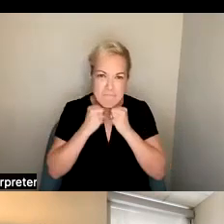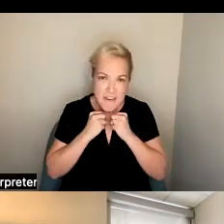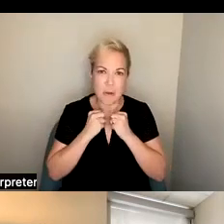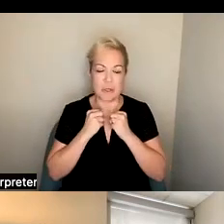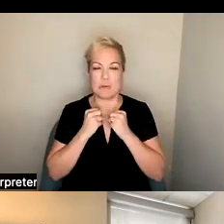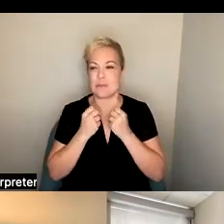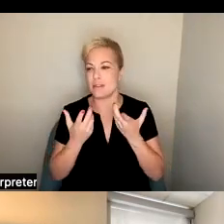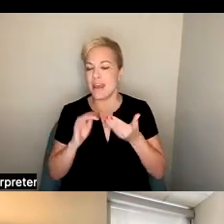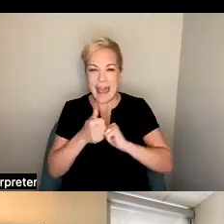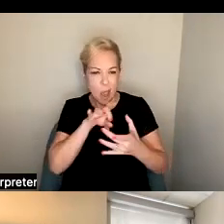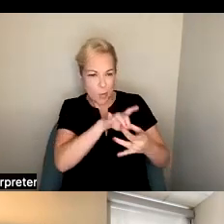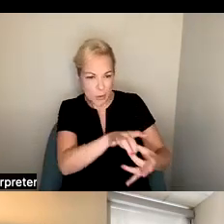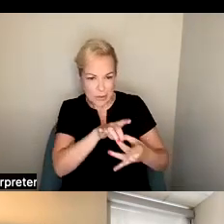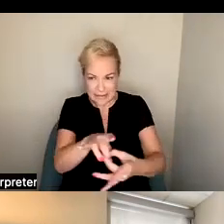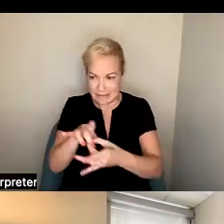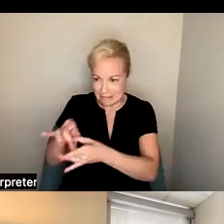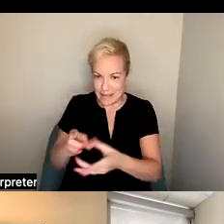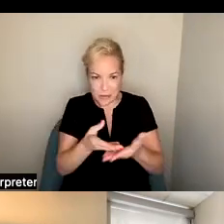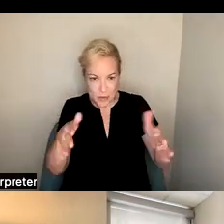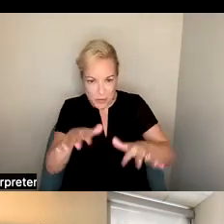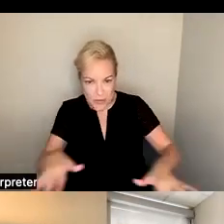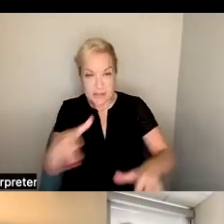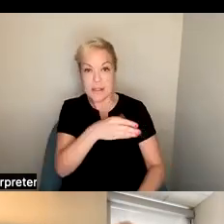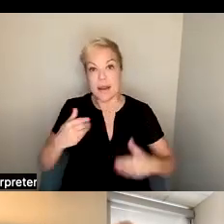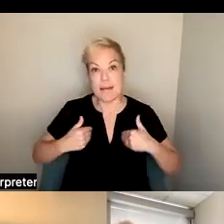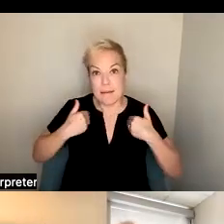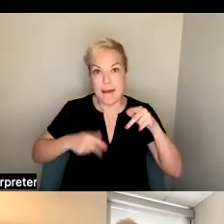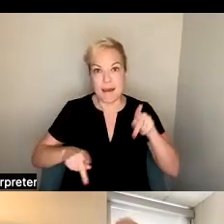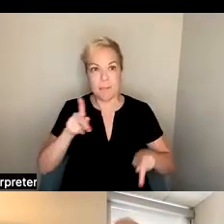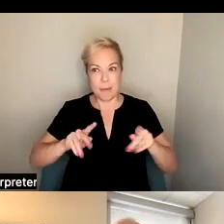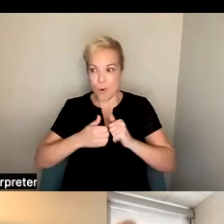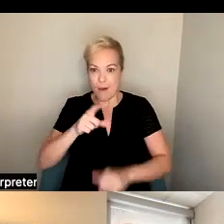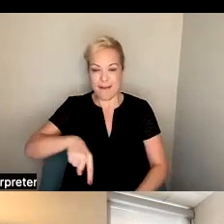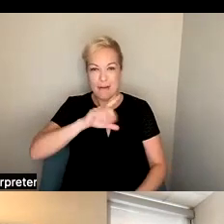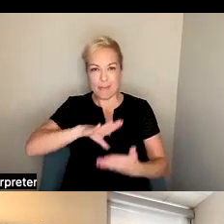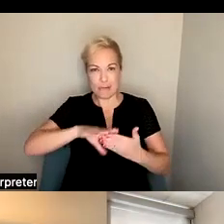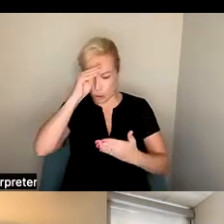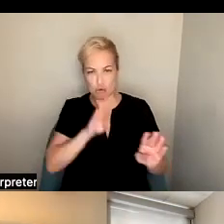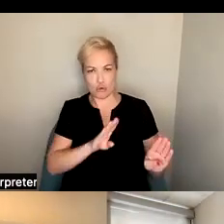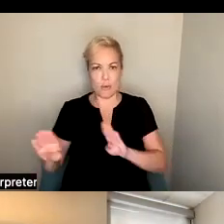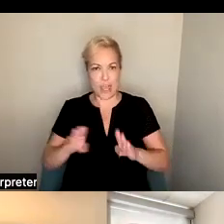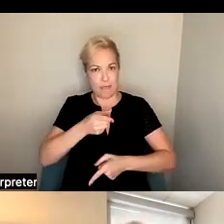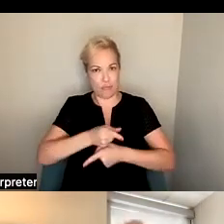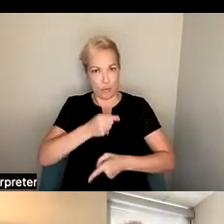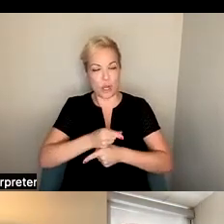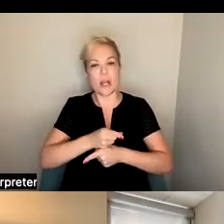things and how the young people learn to act in an appropriate manner, or within cultural norms,